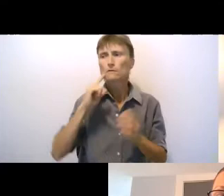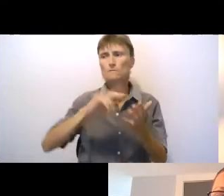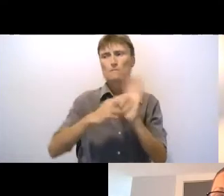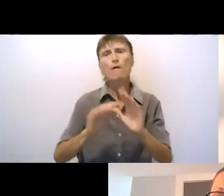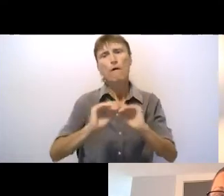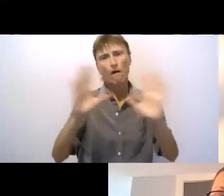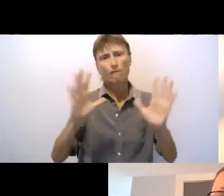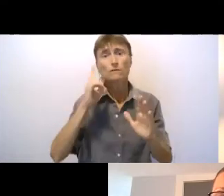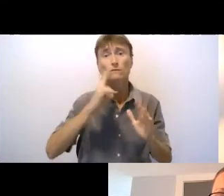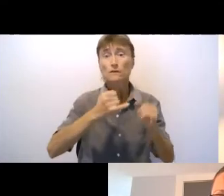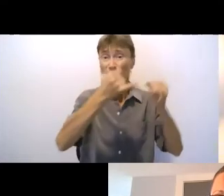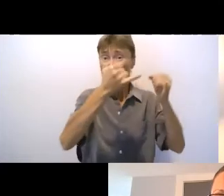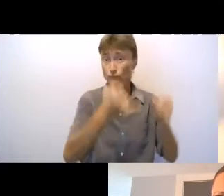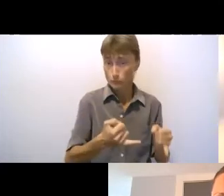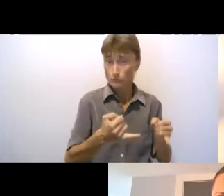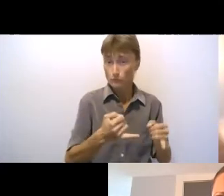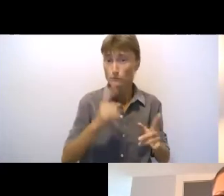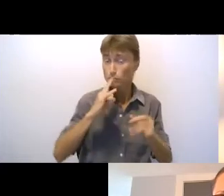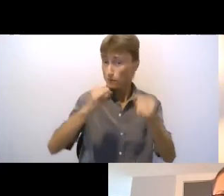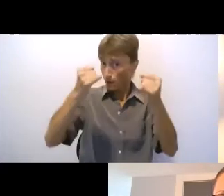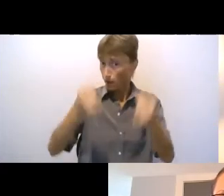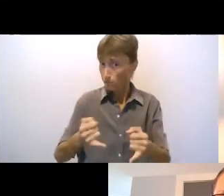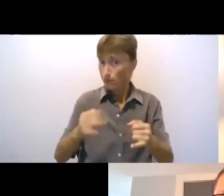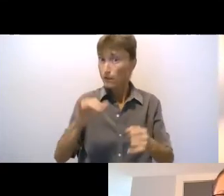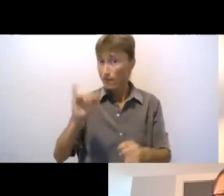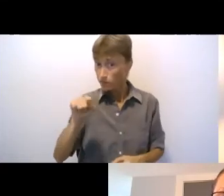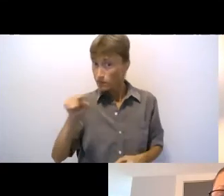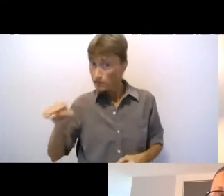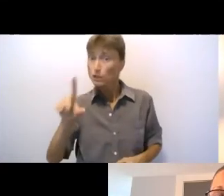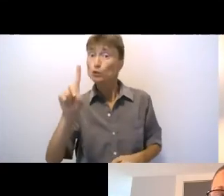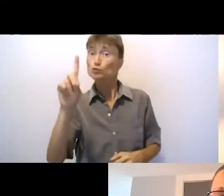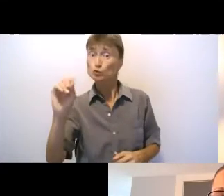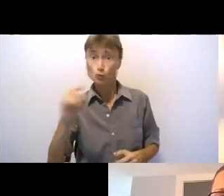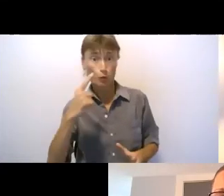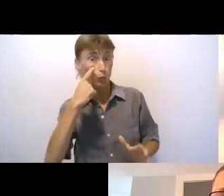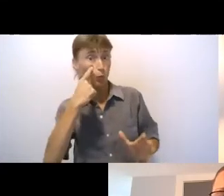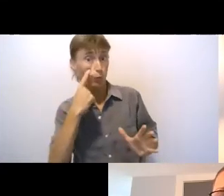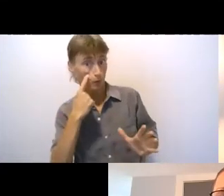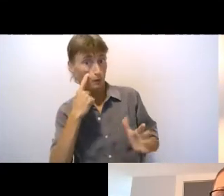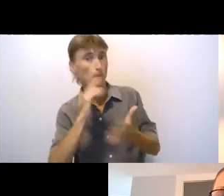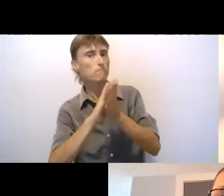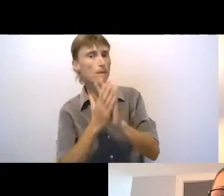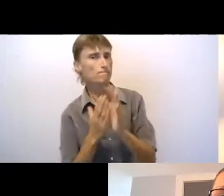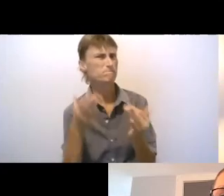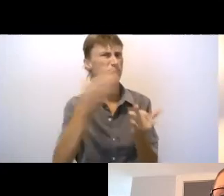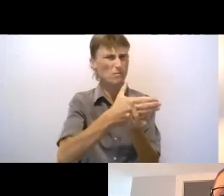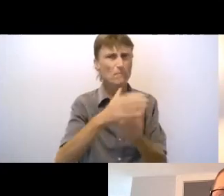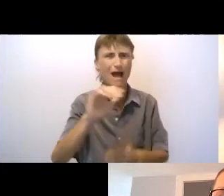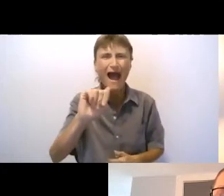if someone else has initiated action. So the active bystander is the person who witnesses